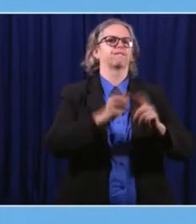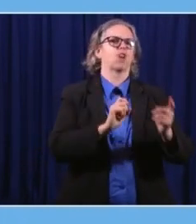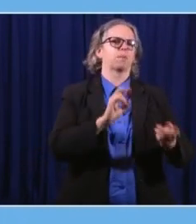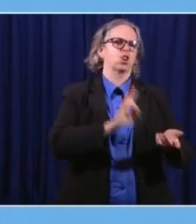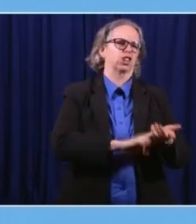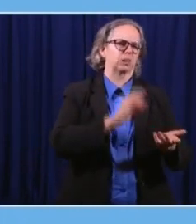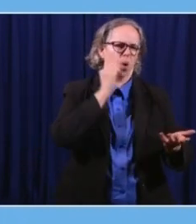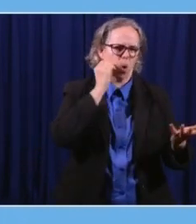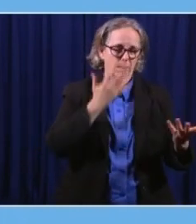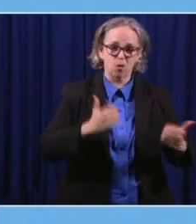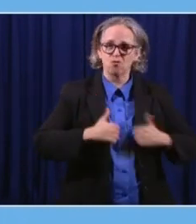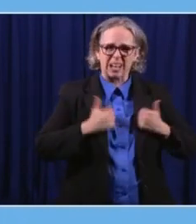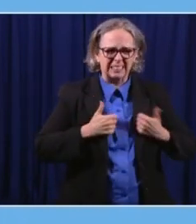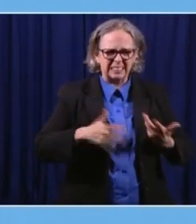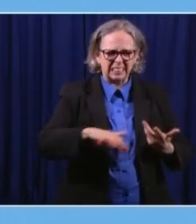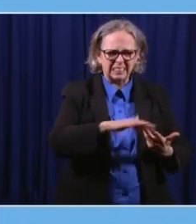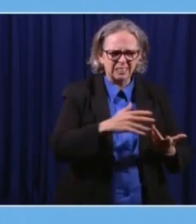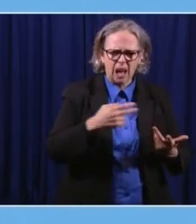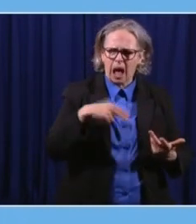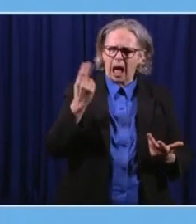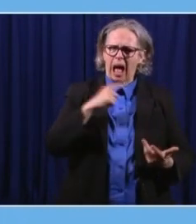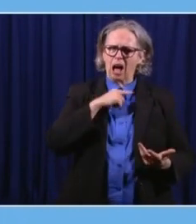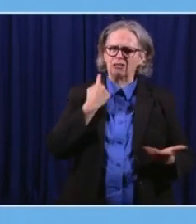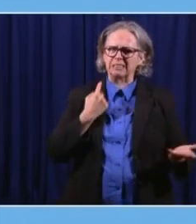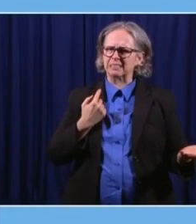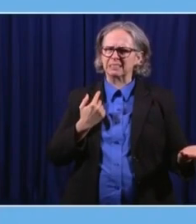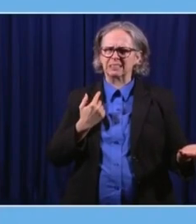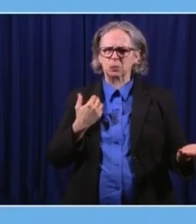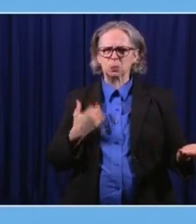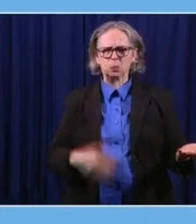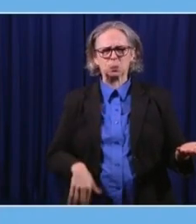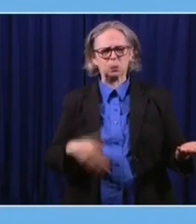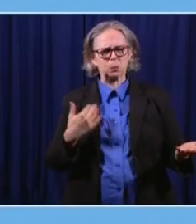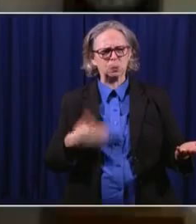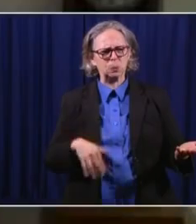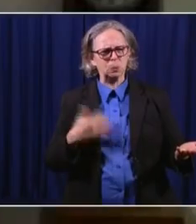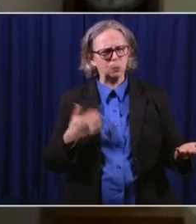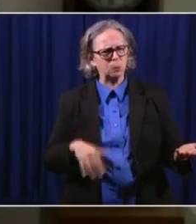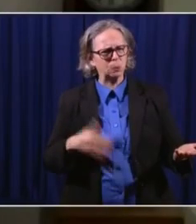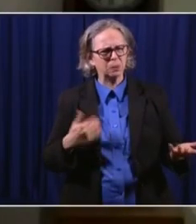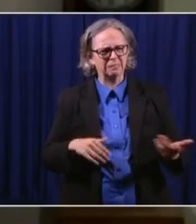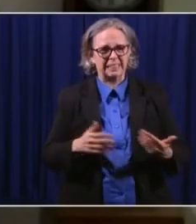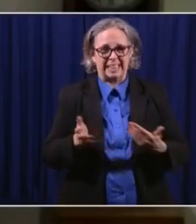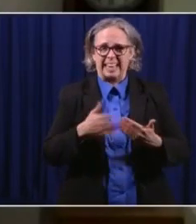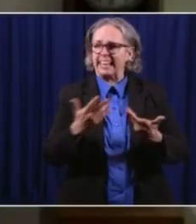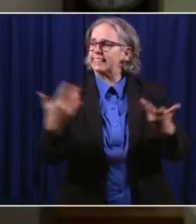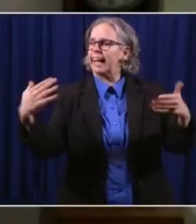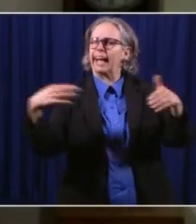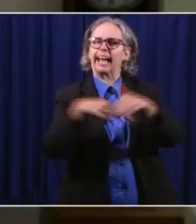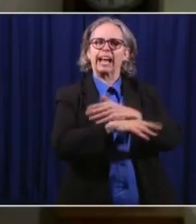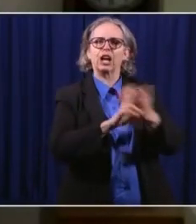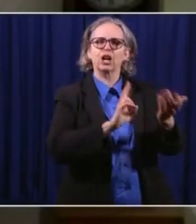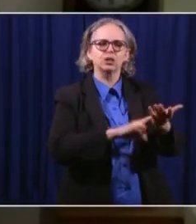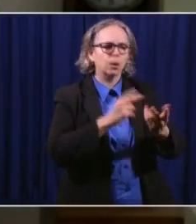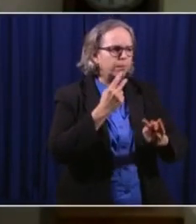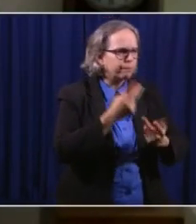MORE THAN HALF OF THOSE CASES ARE ASSOCIATED WITH A LONG TERM CARE FACILITY. WHILE WE KNOW LONG TERM